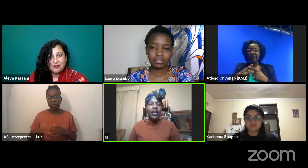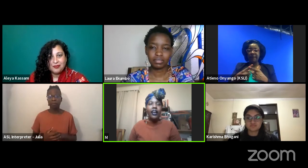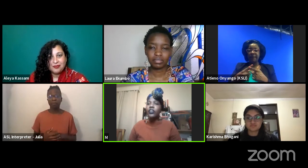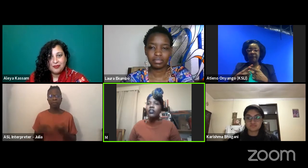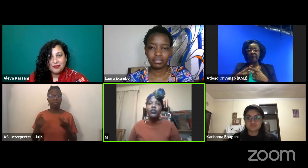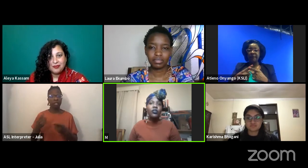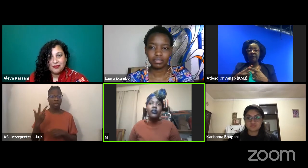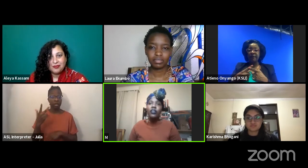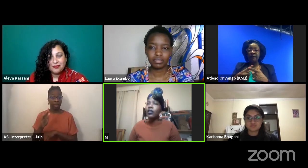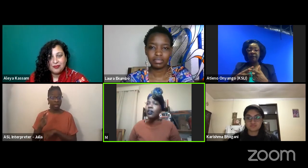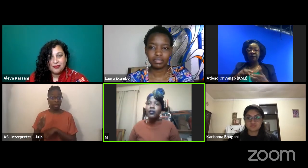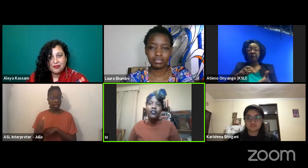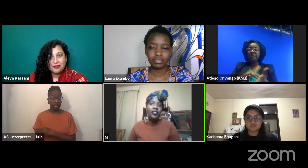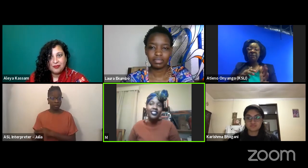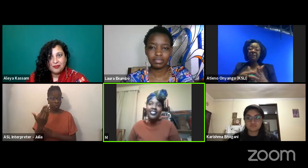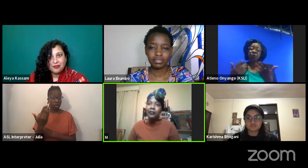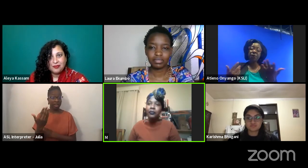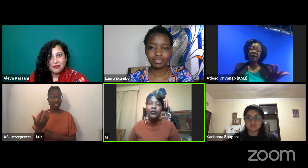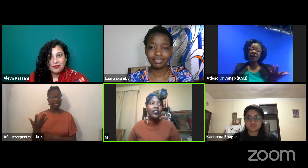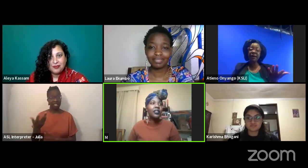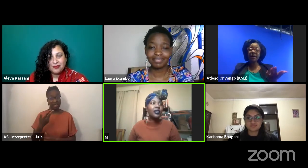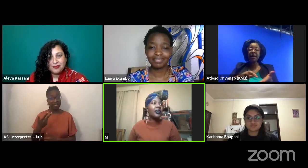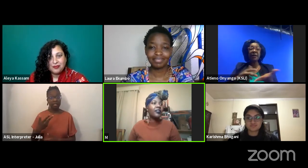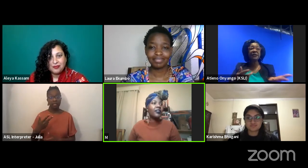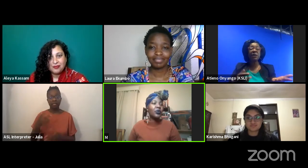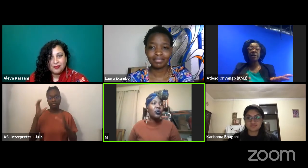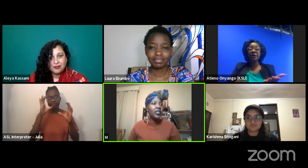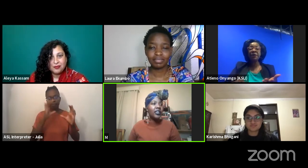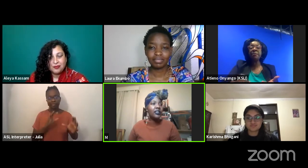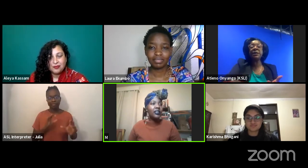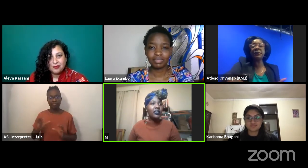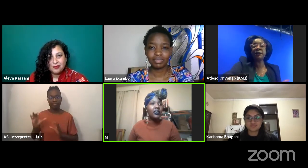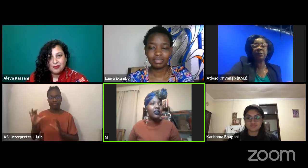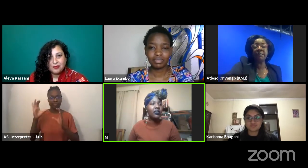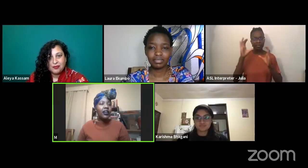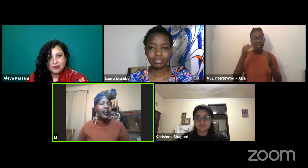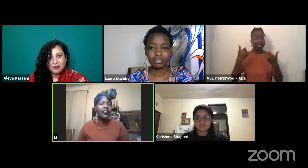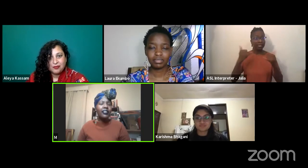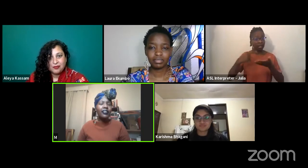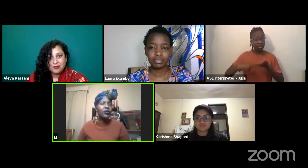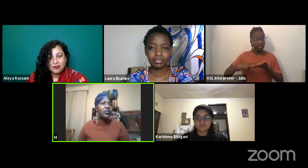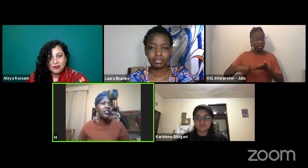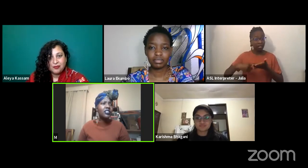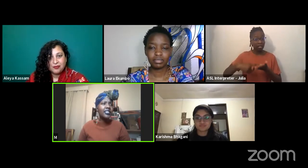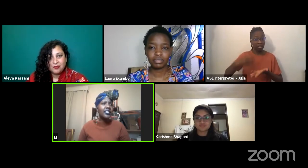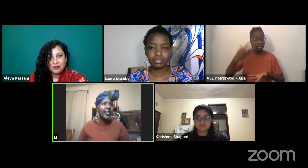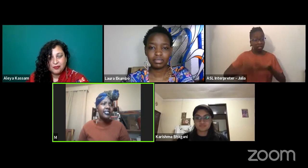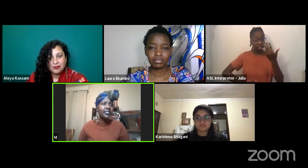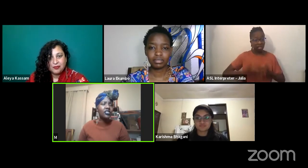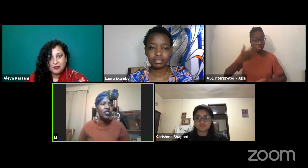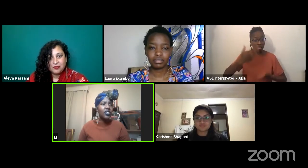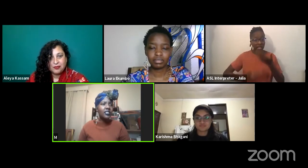having a couple of hours sleep for the whole weekend, I think it was such a dead silence and stress